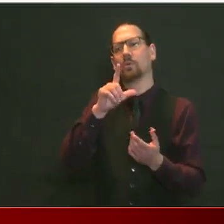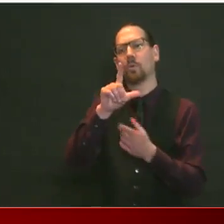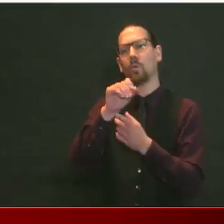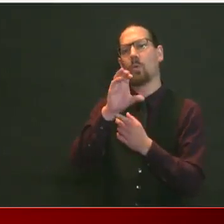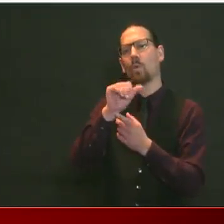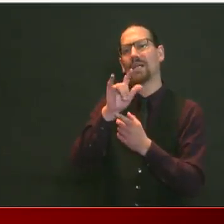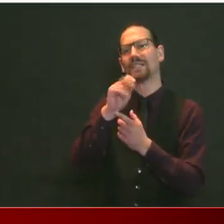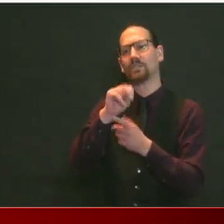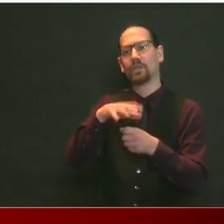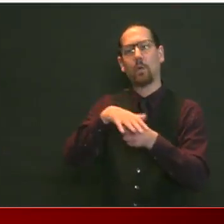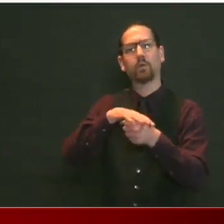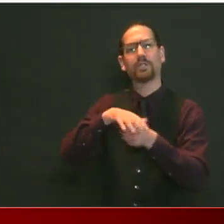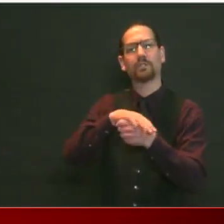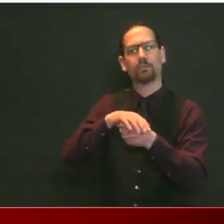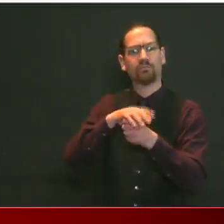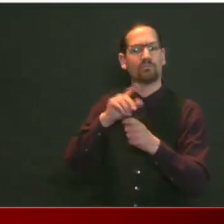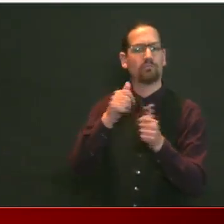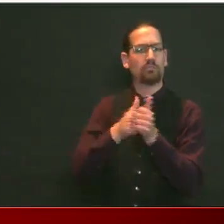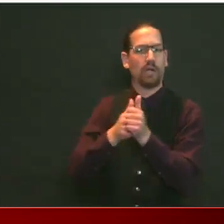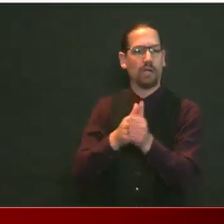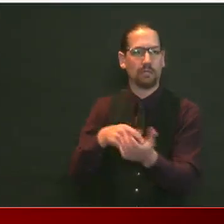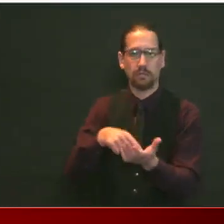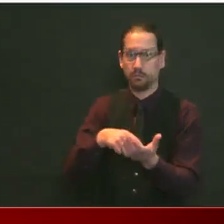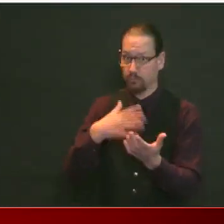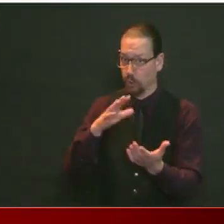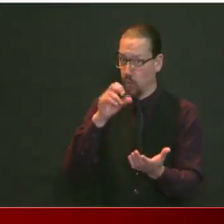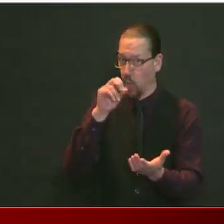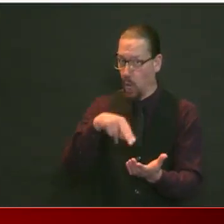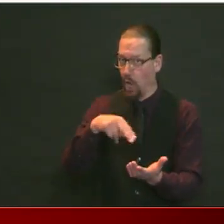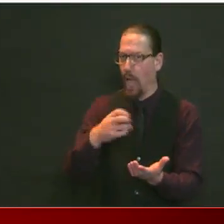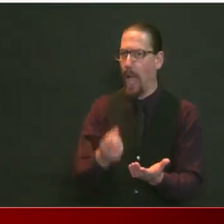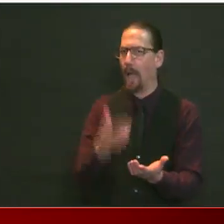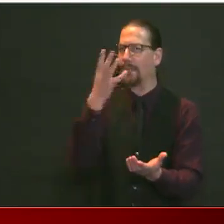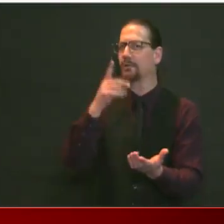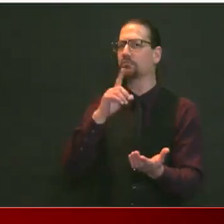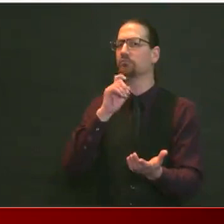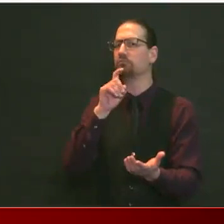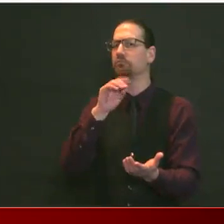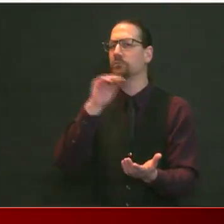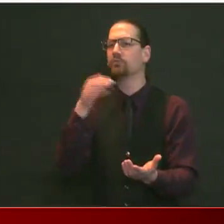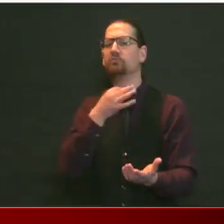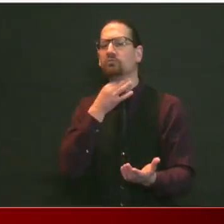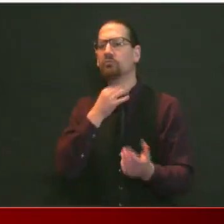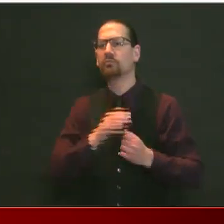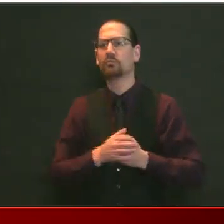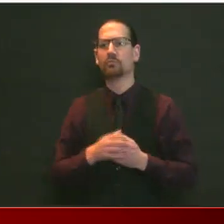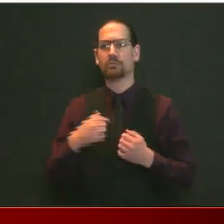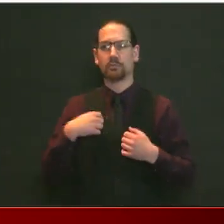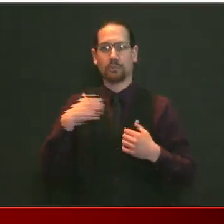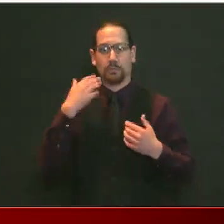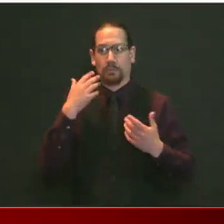HOW MANY HAVE ACTUALLY UPLOADED THE LOCATOR OR ENABLED THE LOCATOR? WE CAN SEE THAT INFORMATION